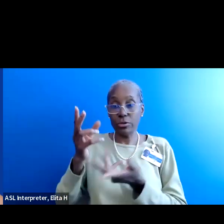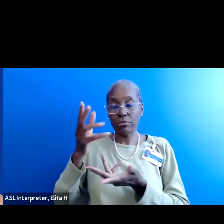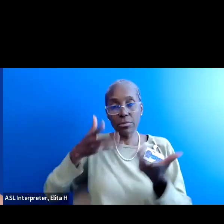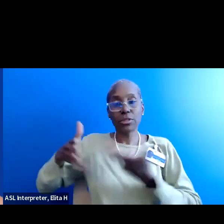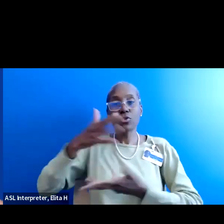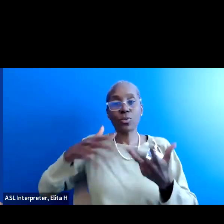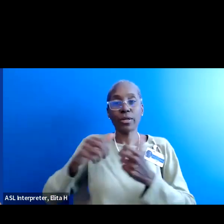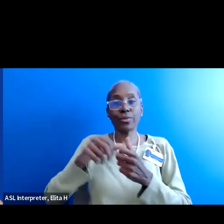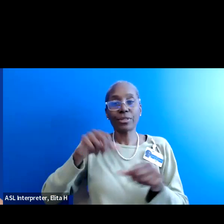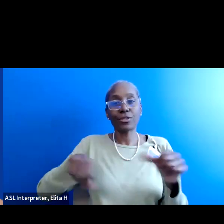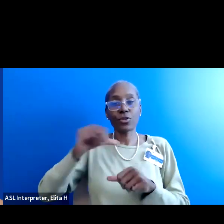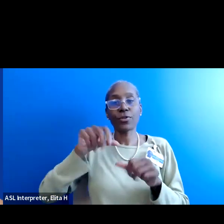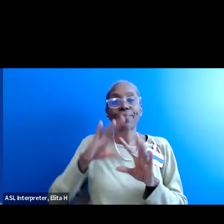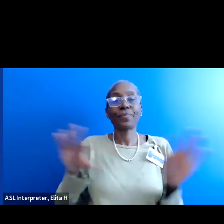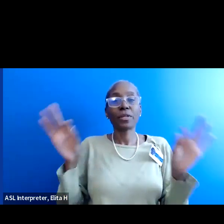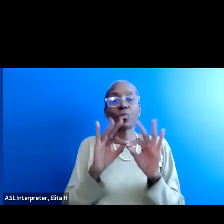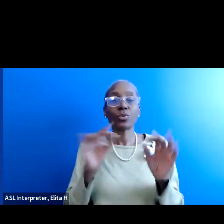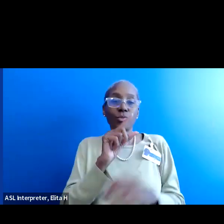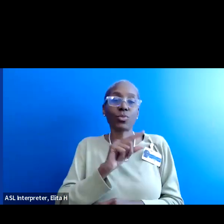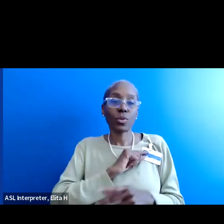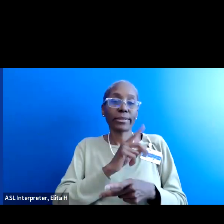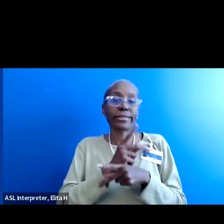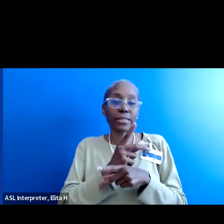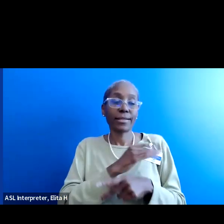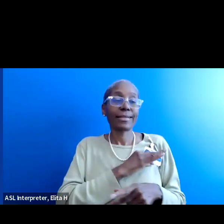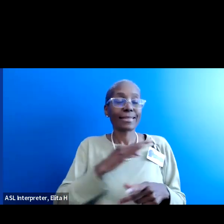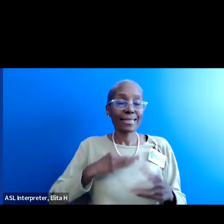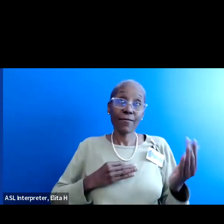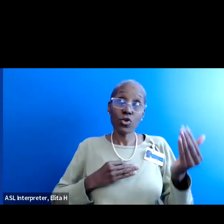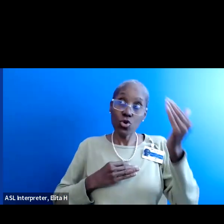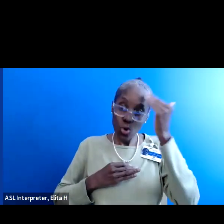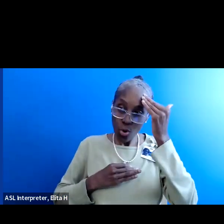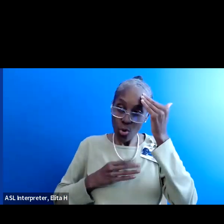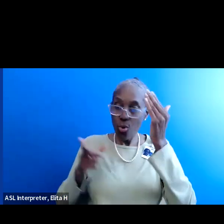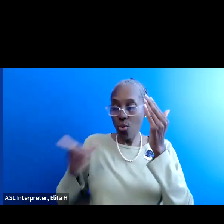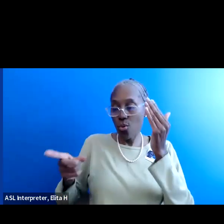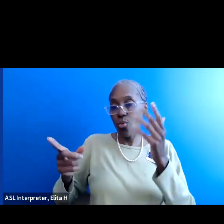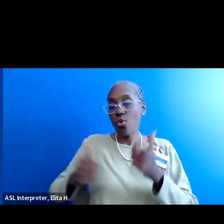And also importantly for quality care, staff know residents and communicate respectfully.